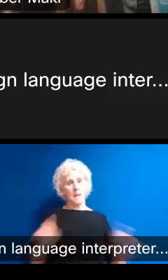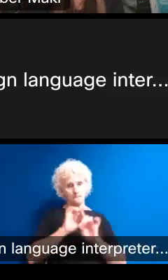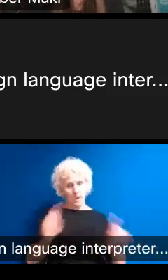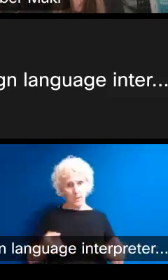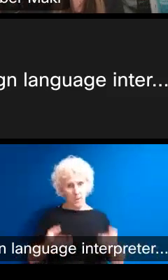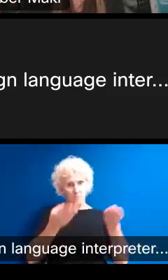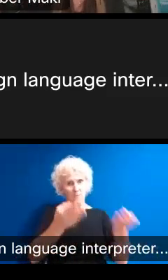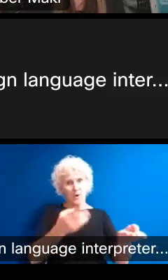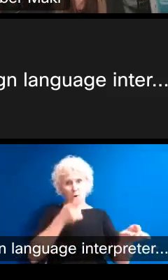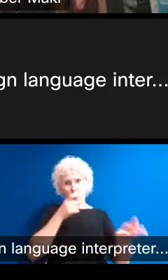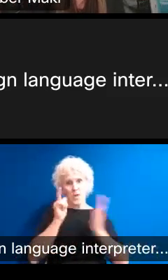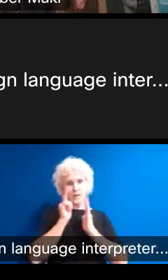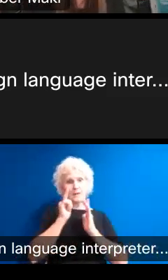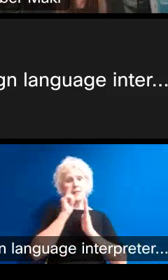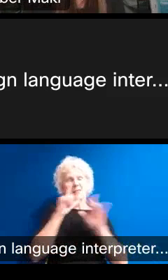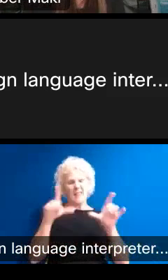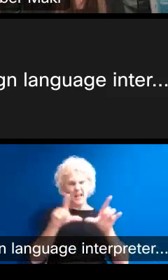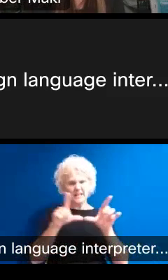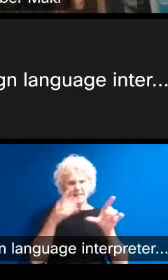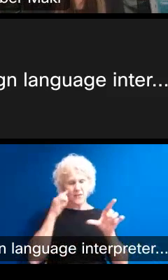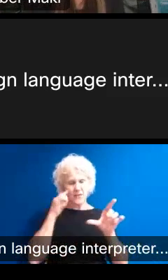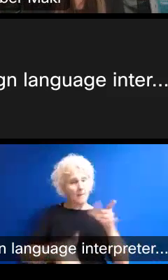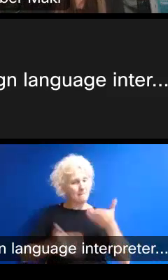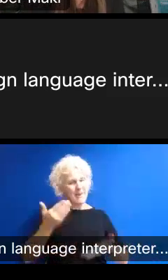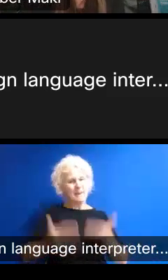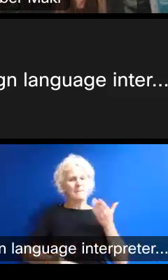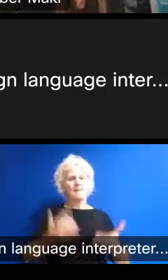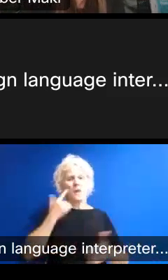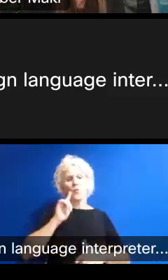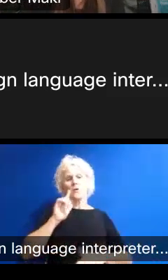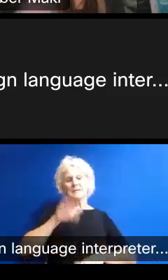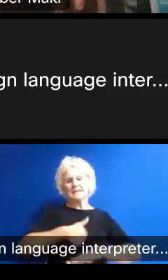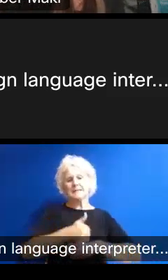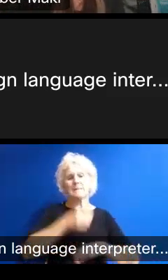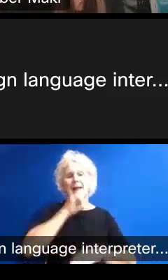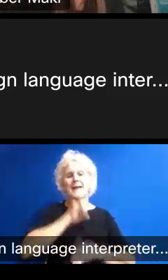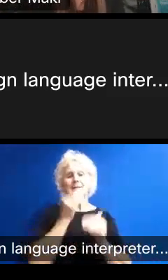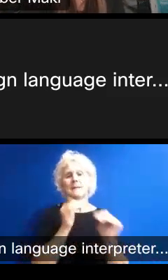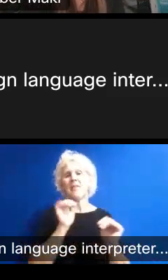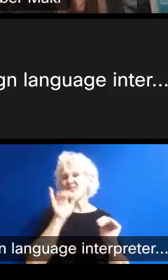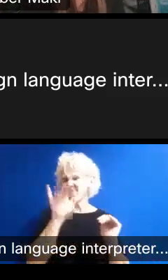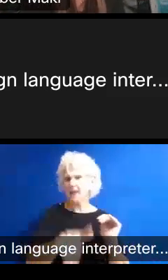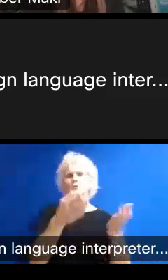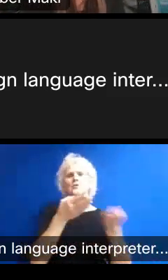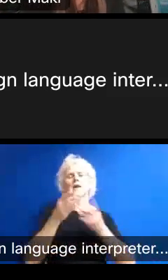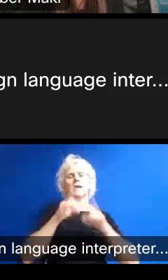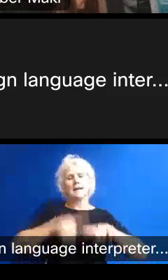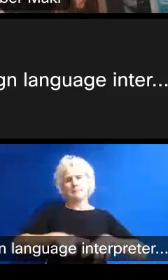they may place age limits on their service dependent on their qualifications. On the